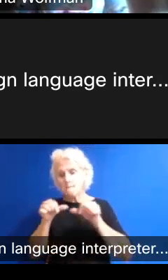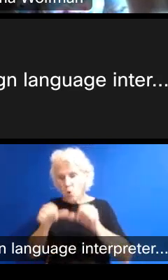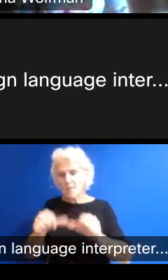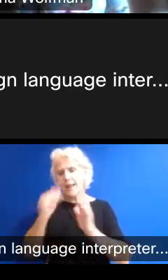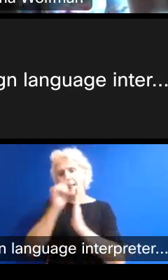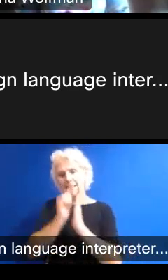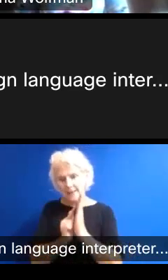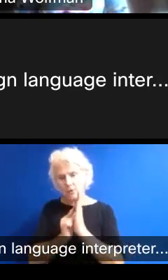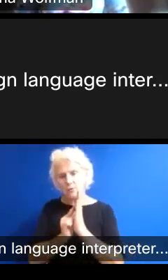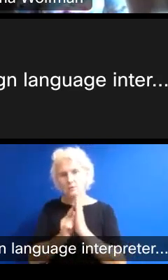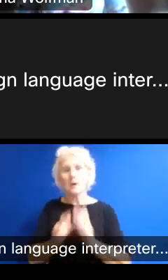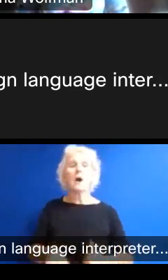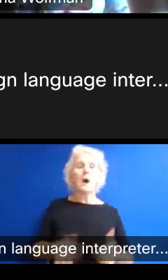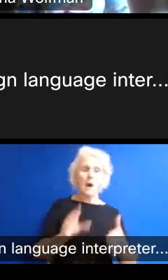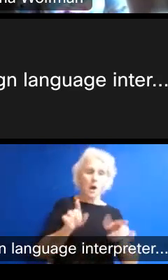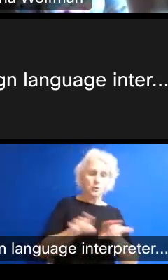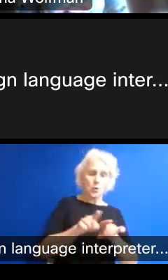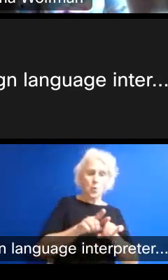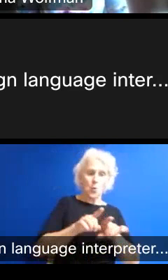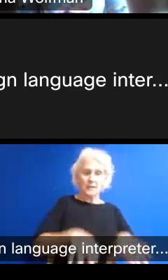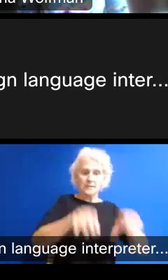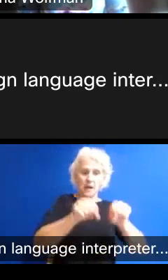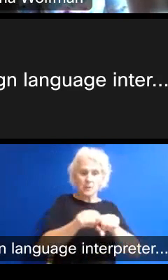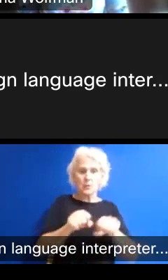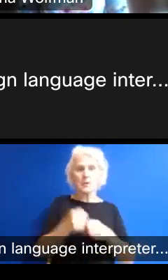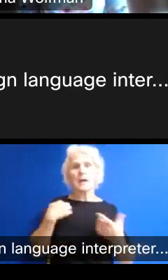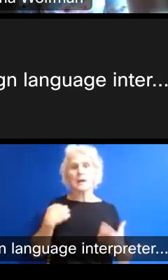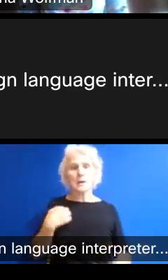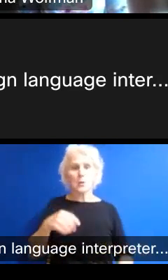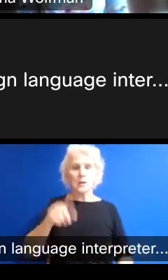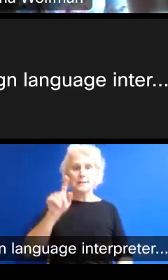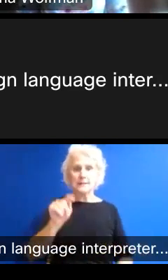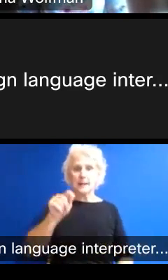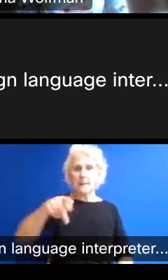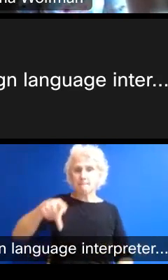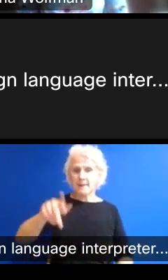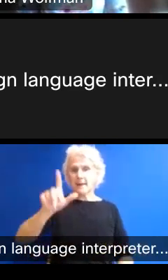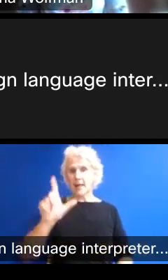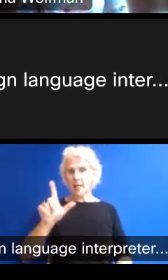with adoption and what I'll refer to as TPLPCs. There's also Northstar adoption assistance and